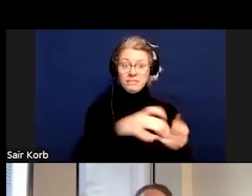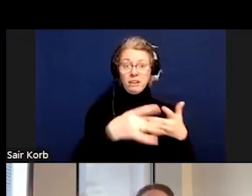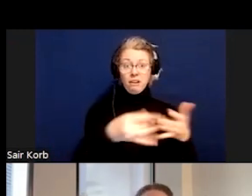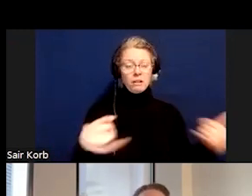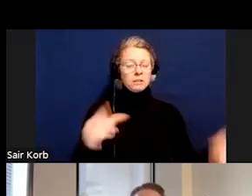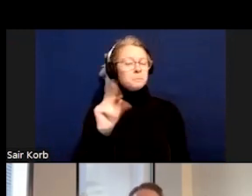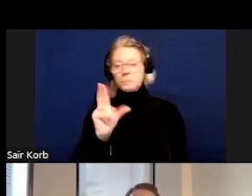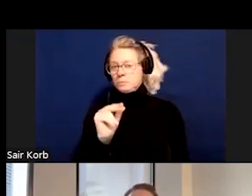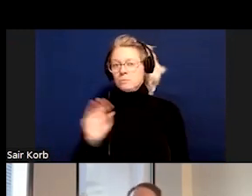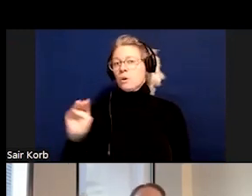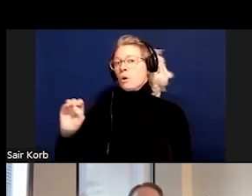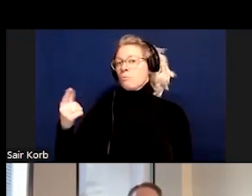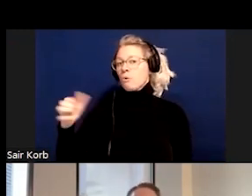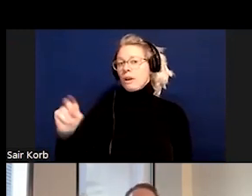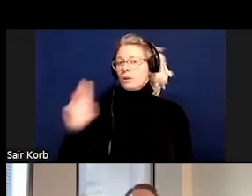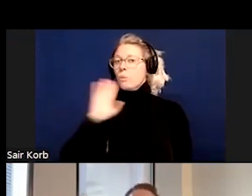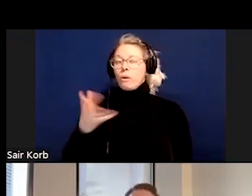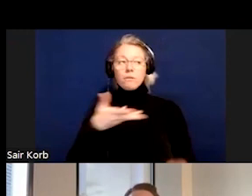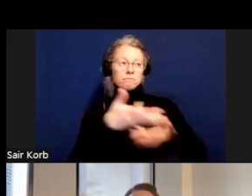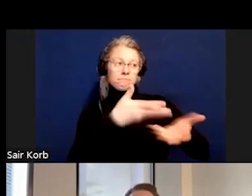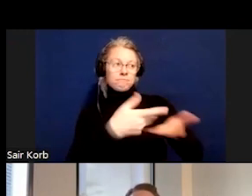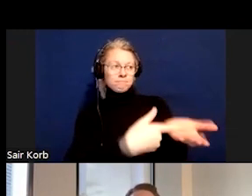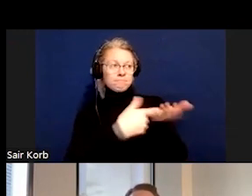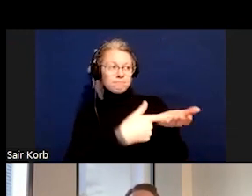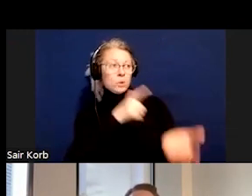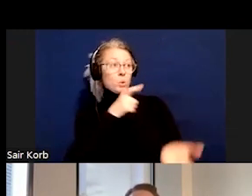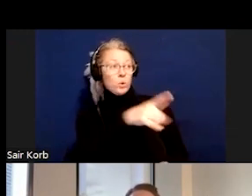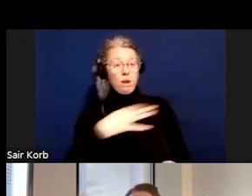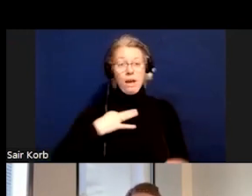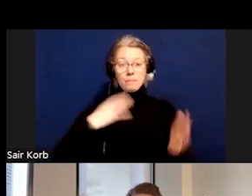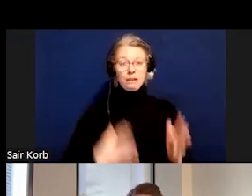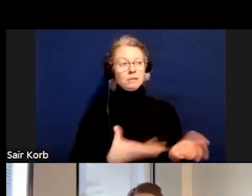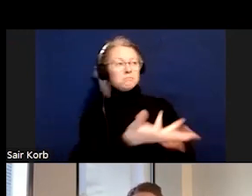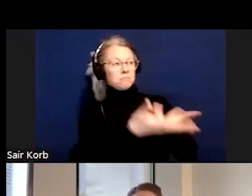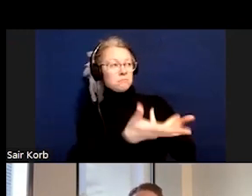will work with applicants to talk about their projects and determine the funding amounts.